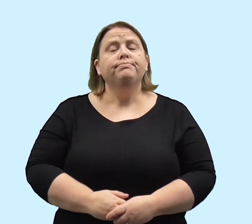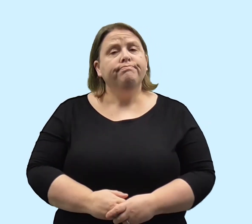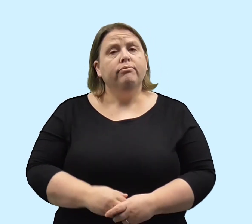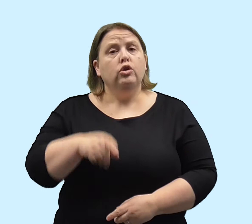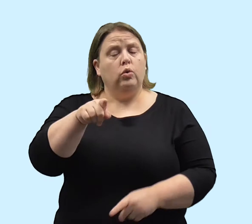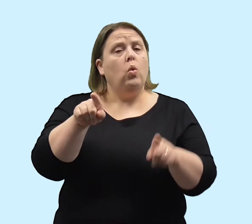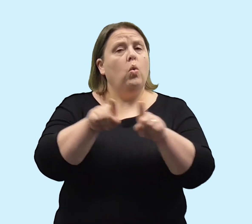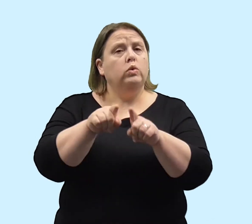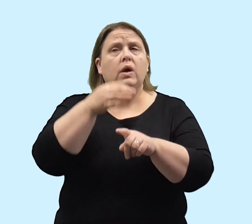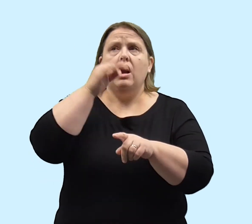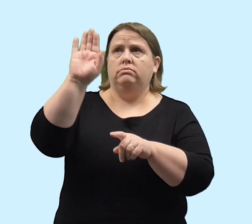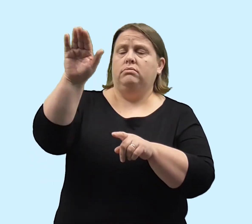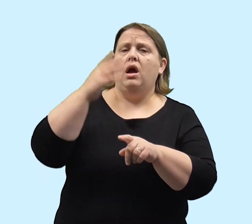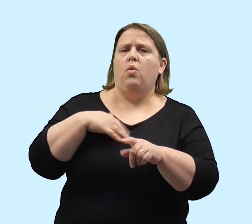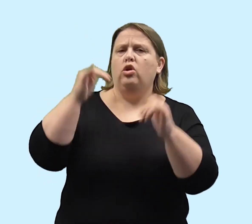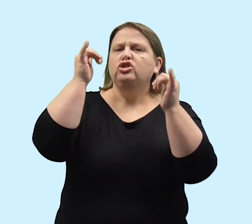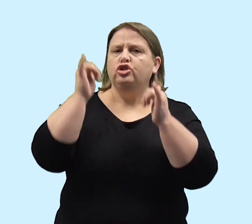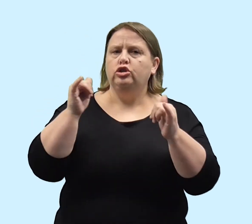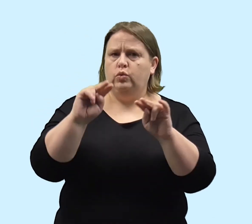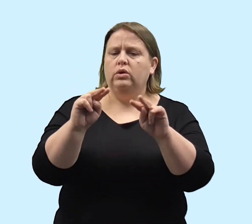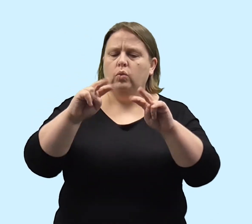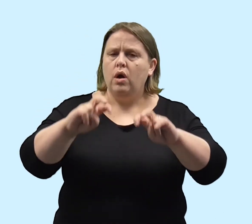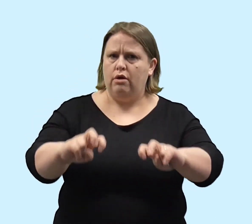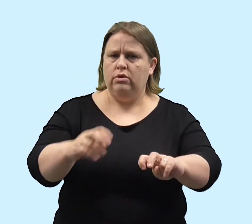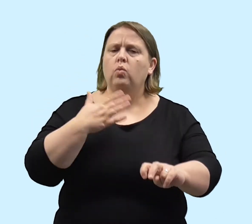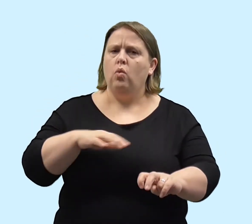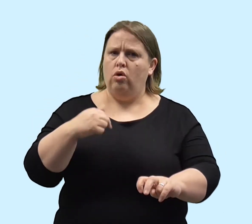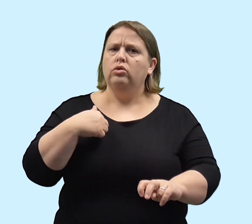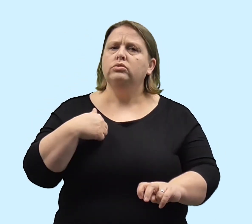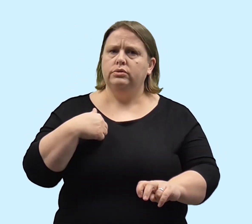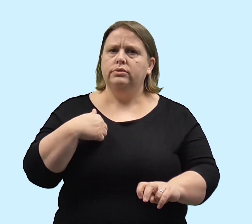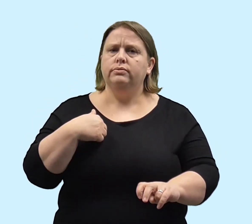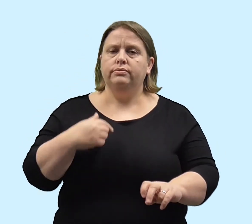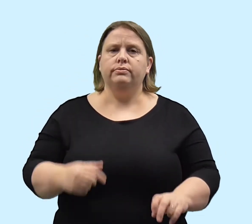You can also seek a judicial inquiry.